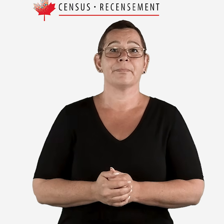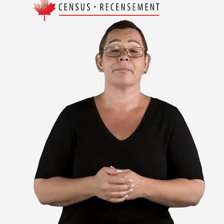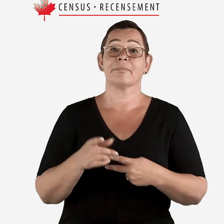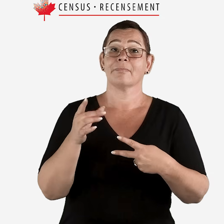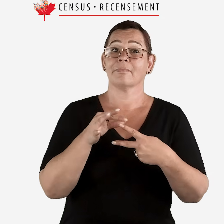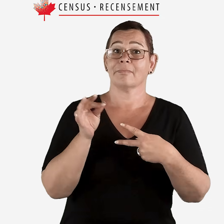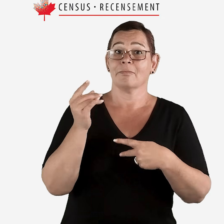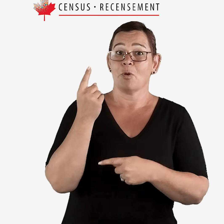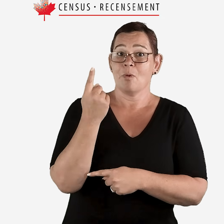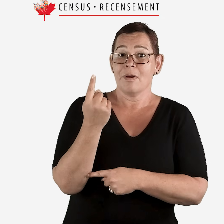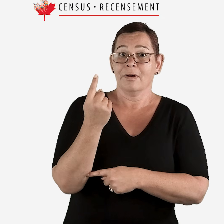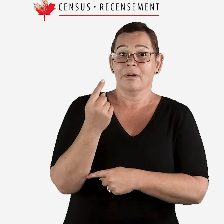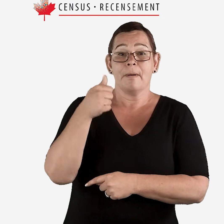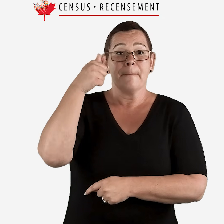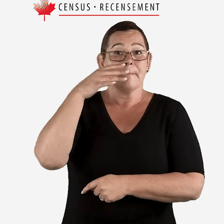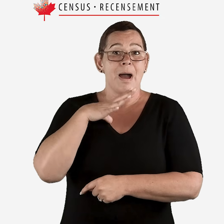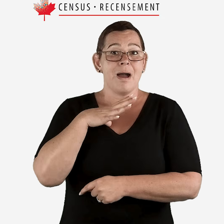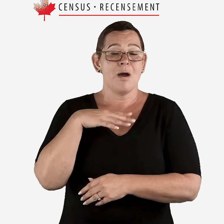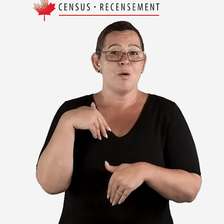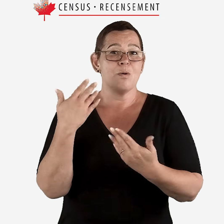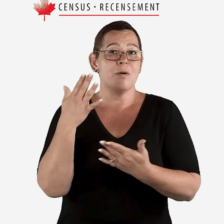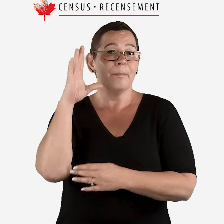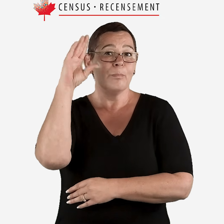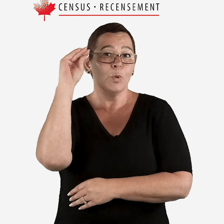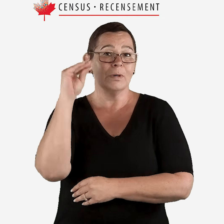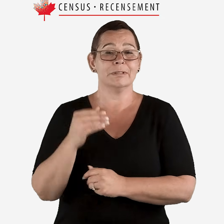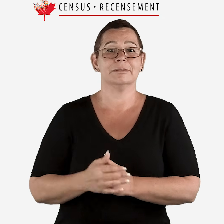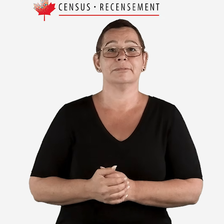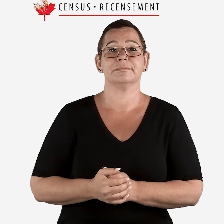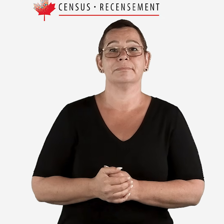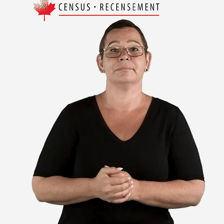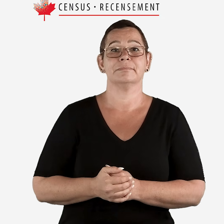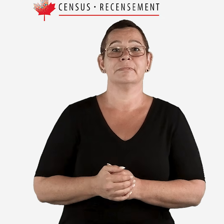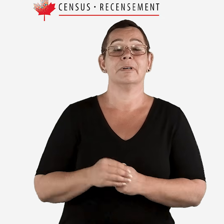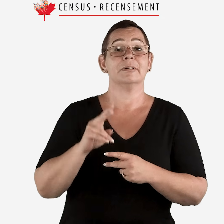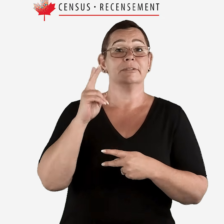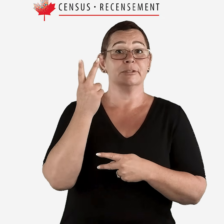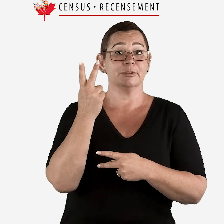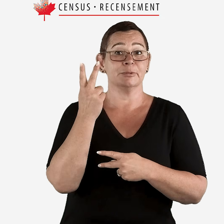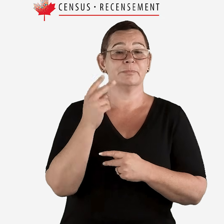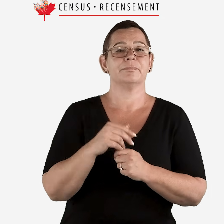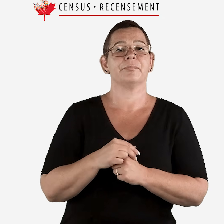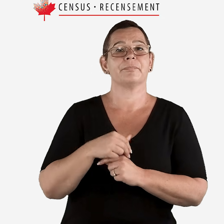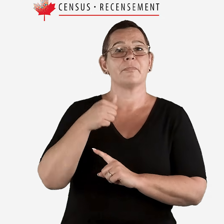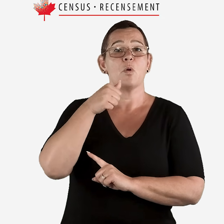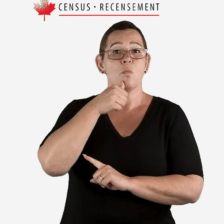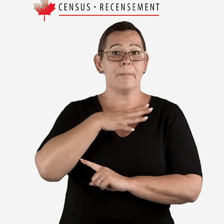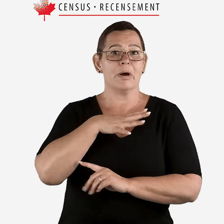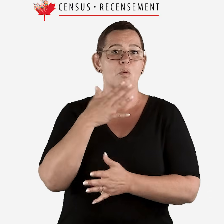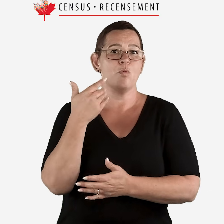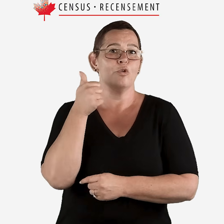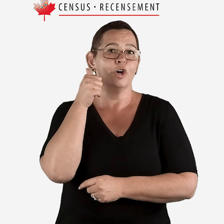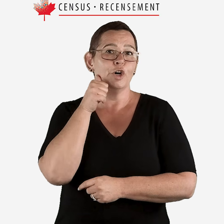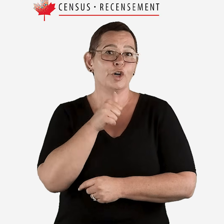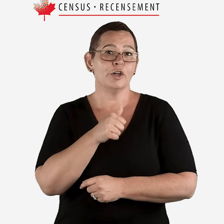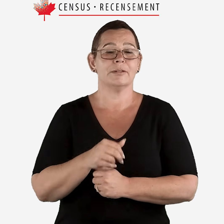Response option 1: Man (or boy) Response option 2: Woman (or girl)